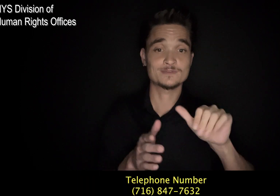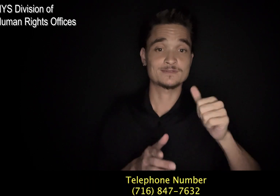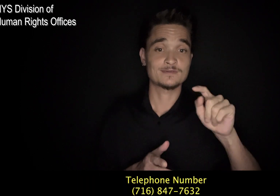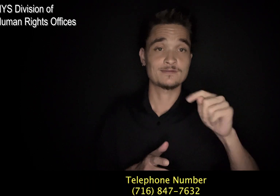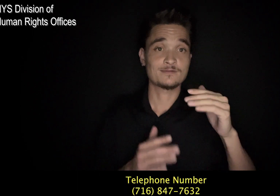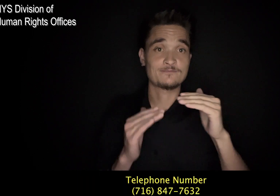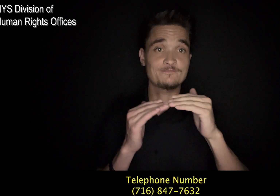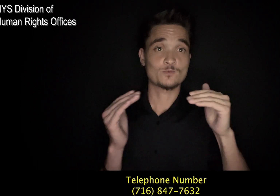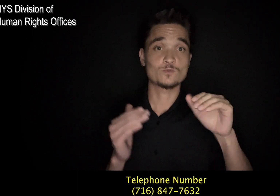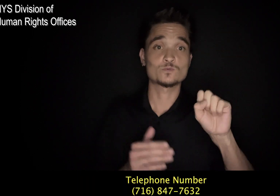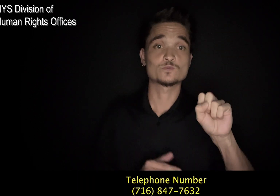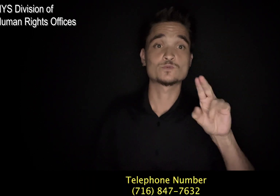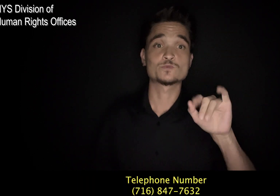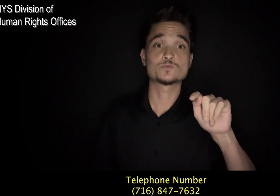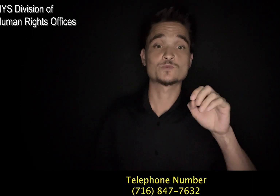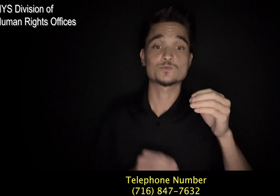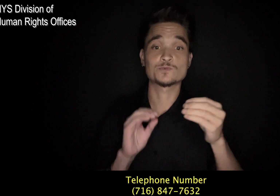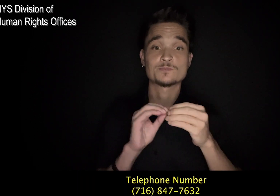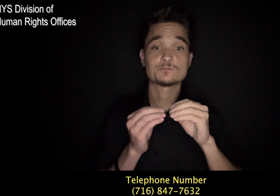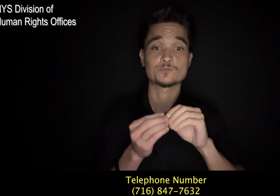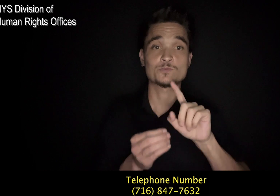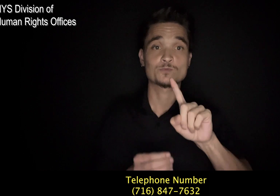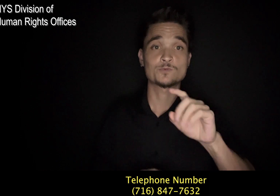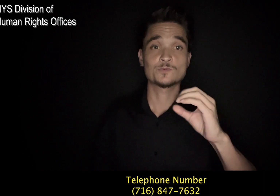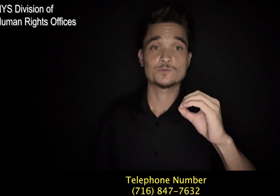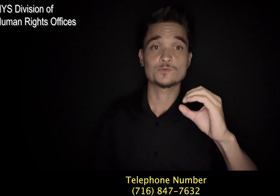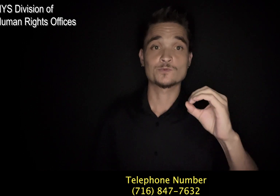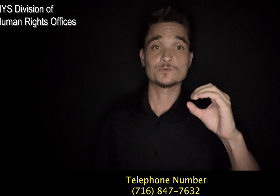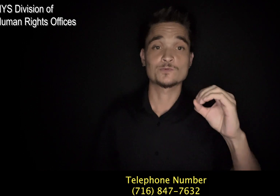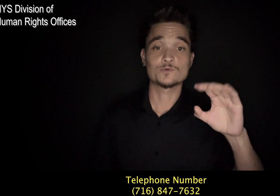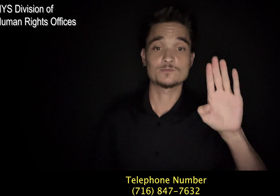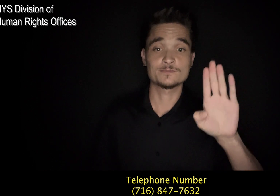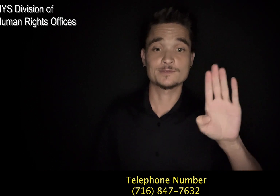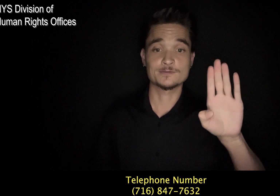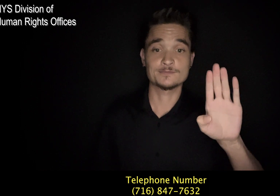Telephone Number (716) 847-7632